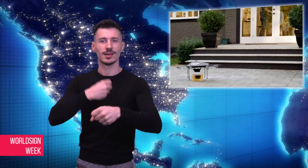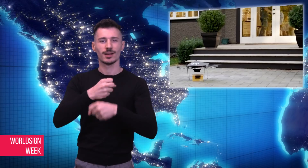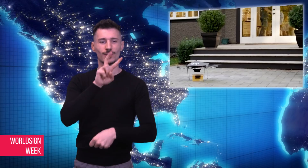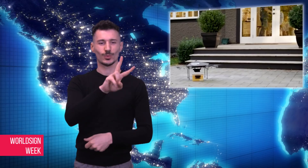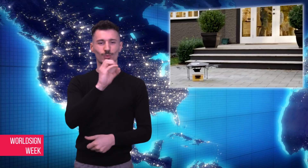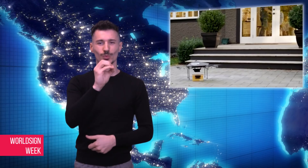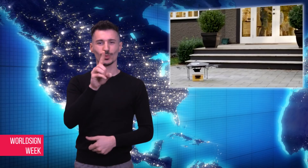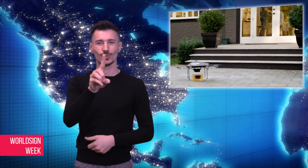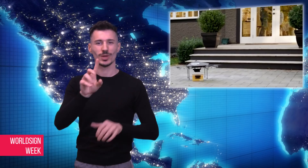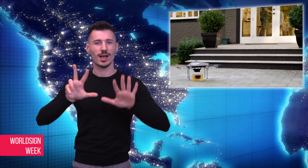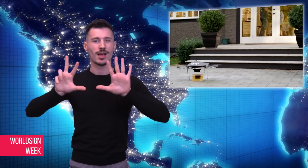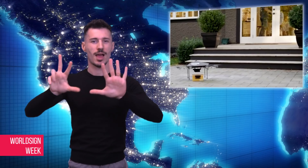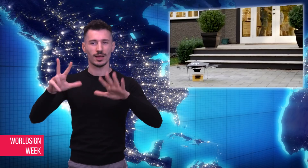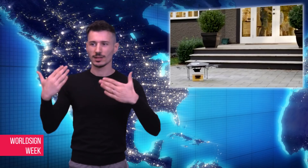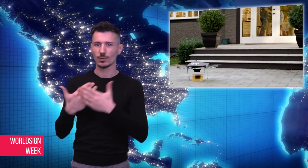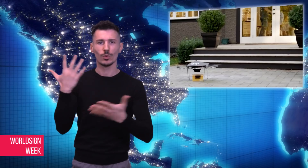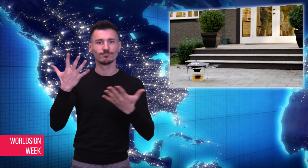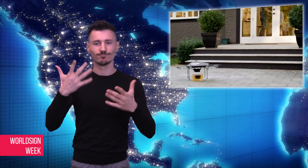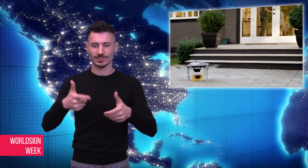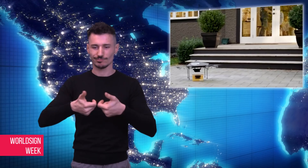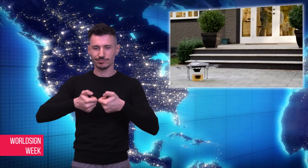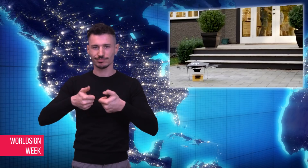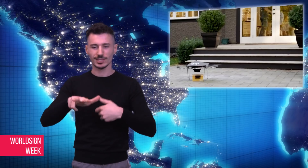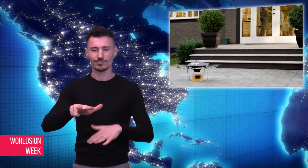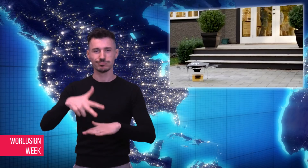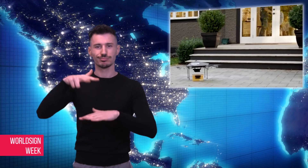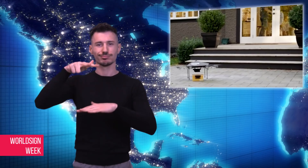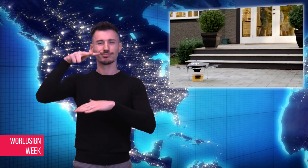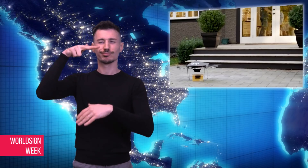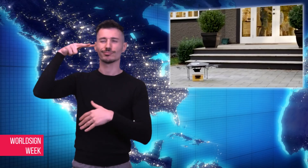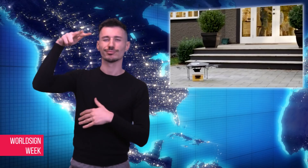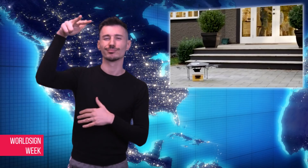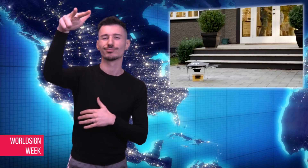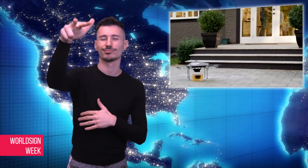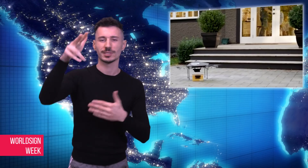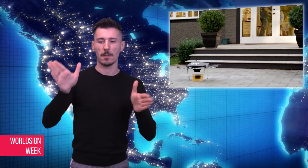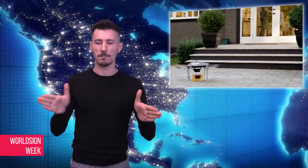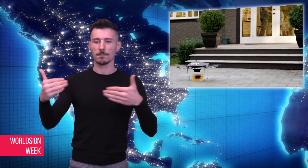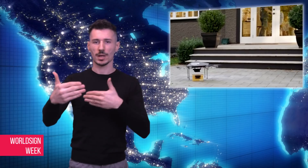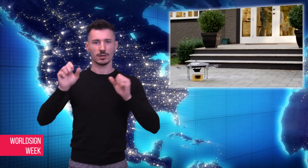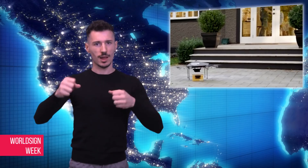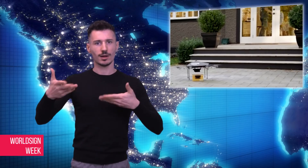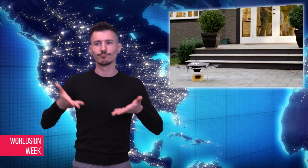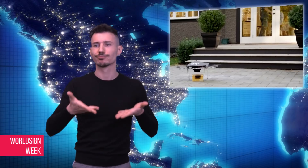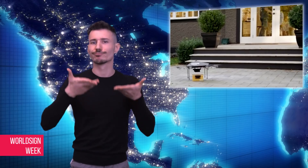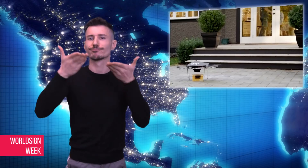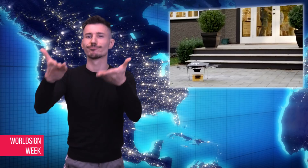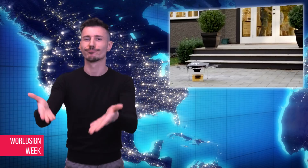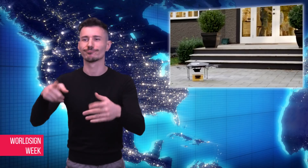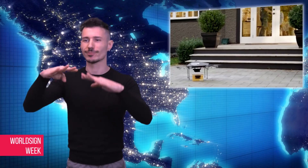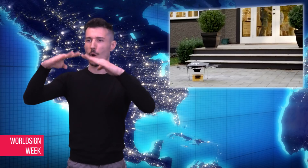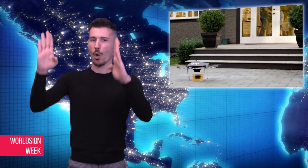Amazon says it still plans to use drones for quick deliveries,